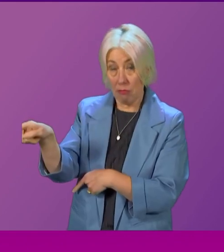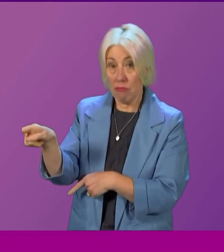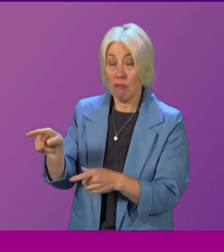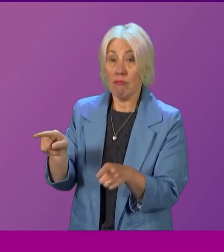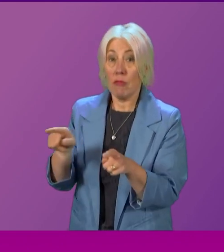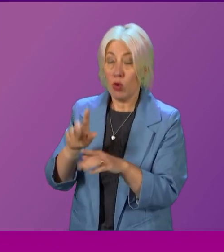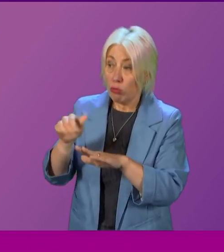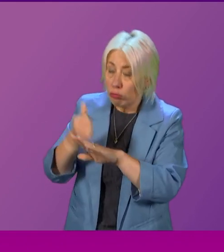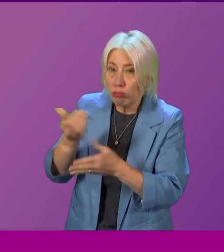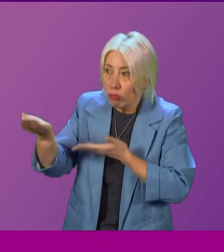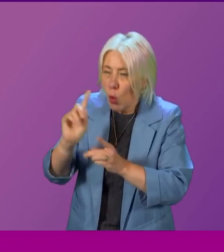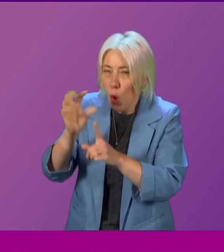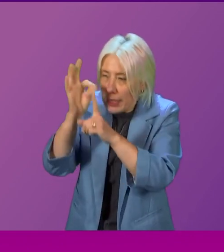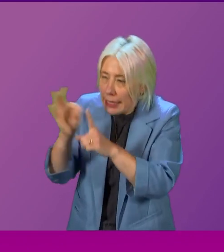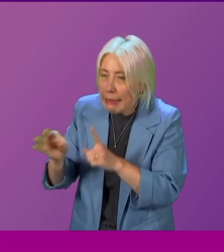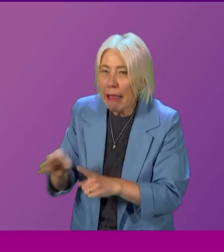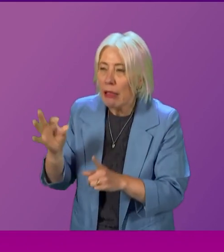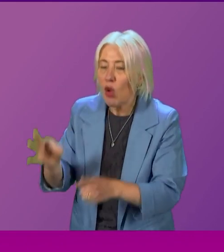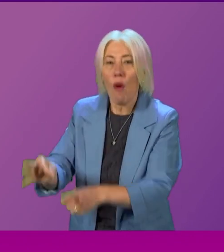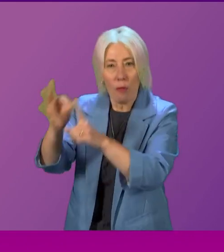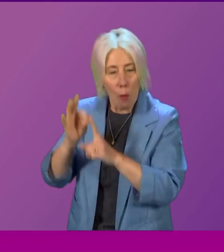to establish the details of the proposal for having a disability commissioner and we will